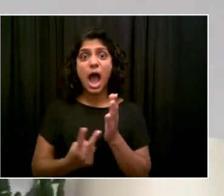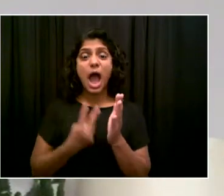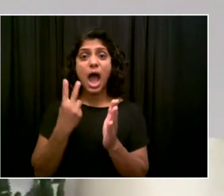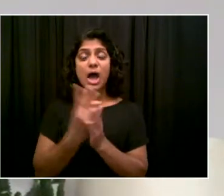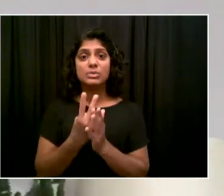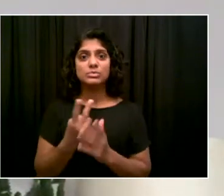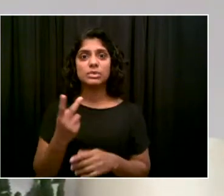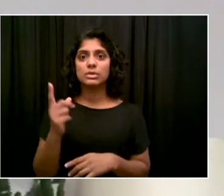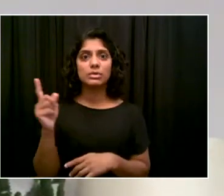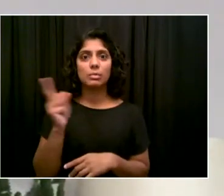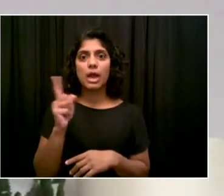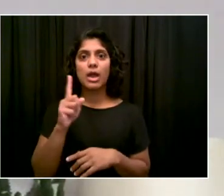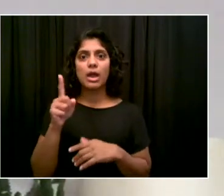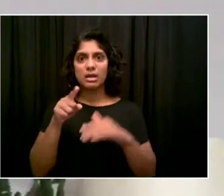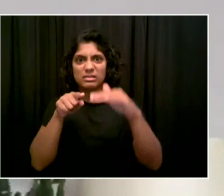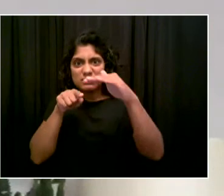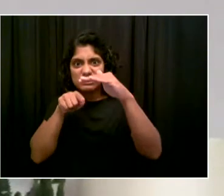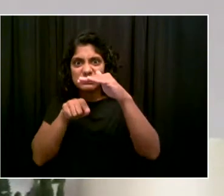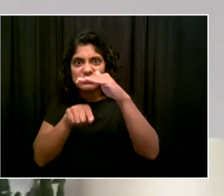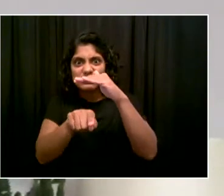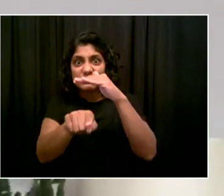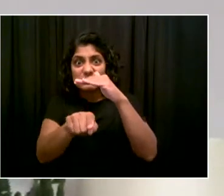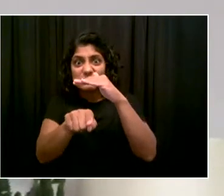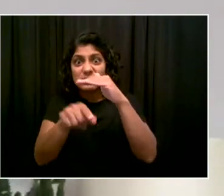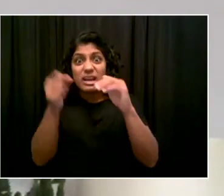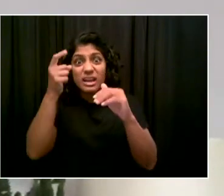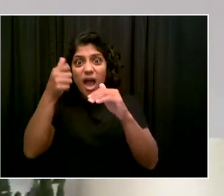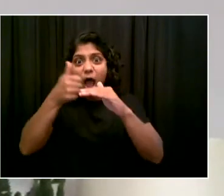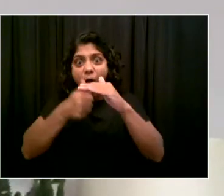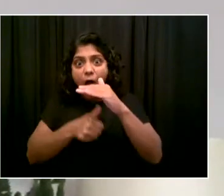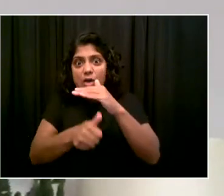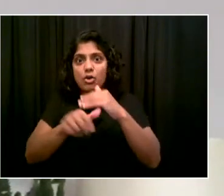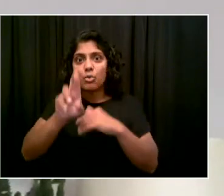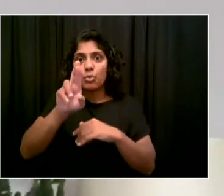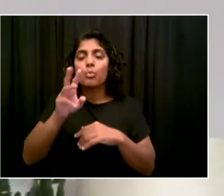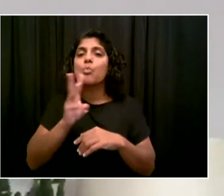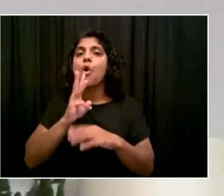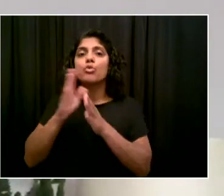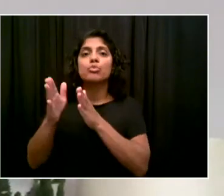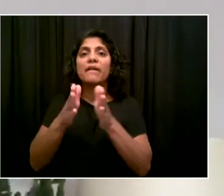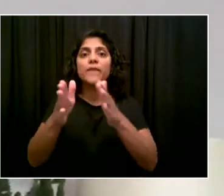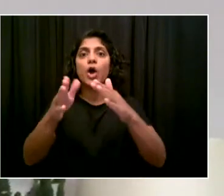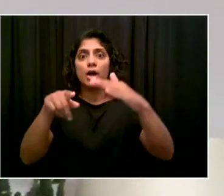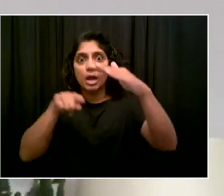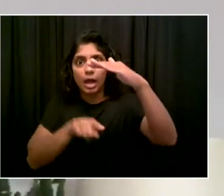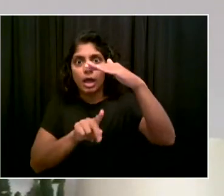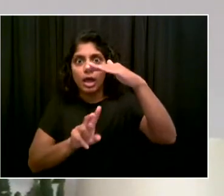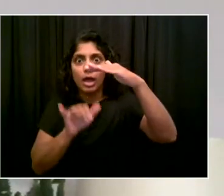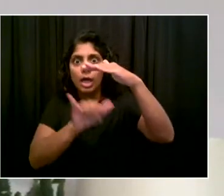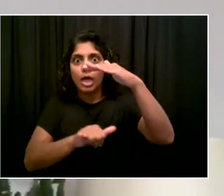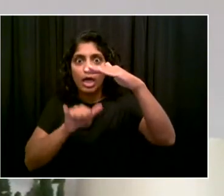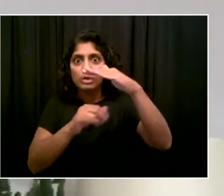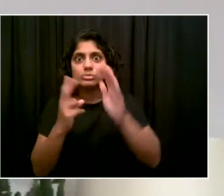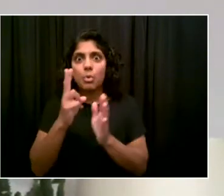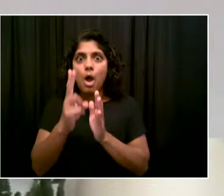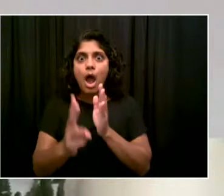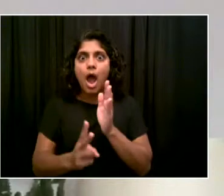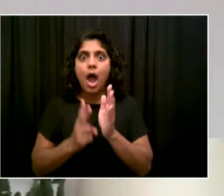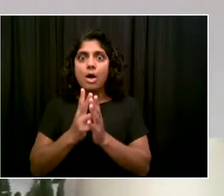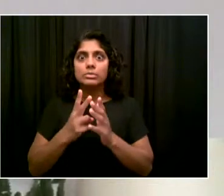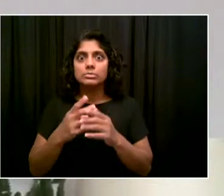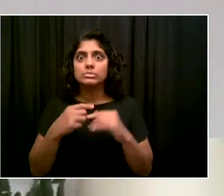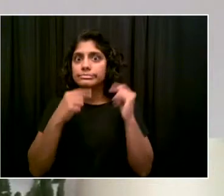EAST RIVER FROM